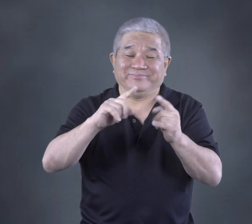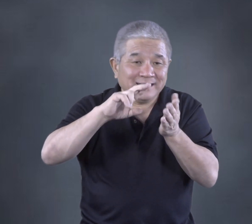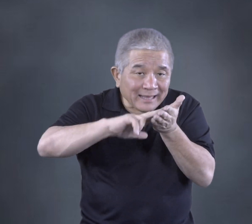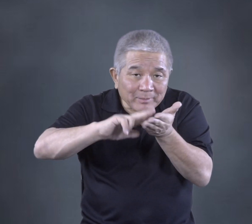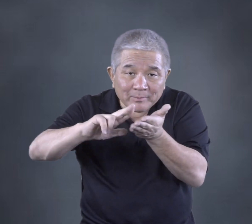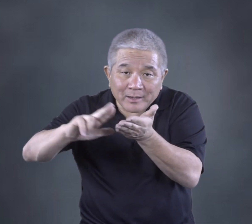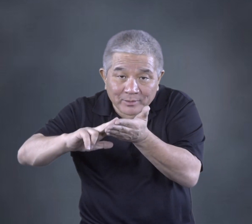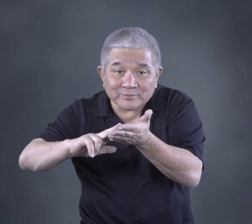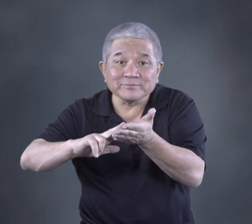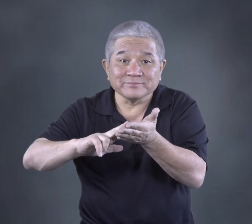Label each item.